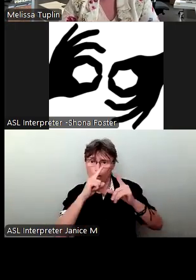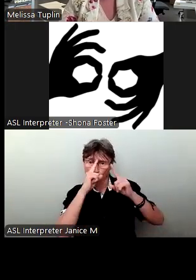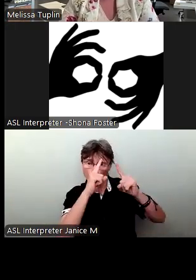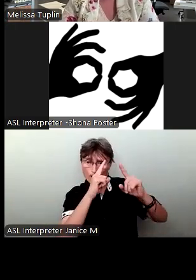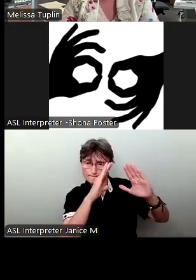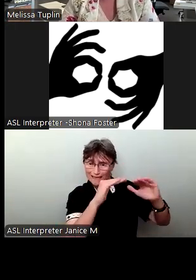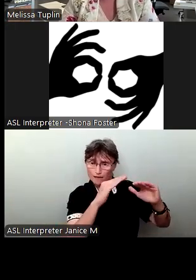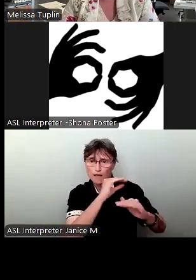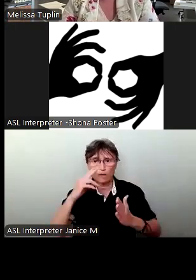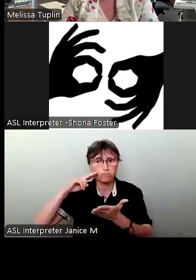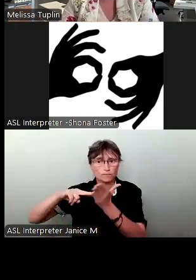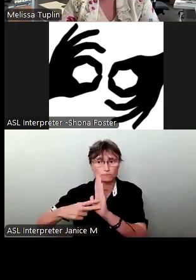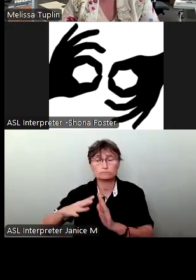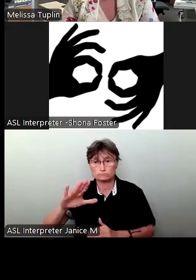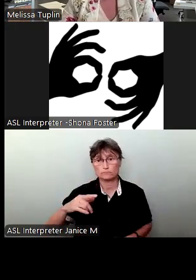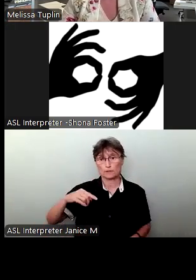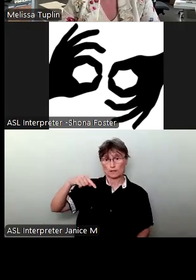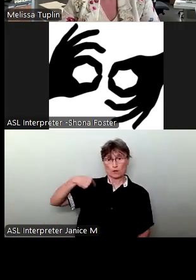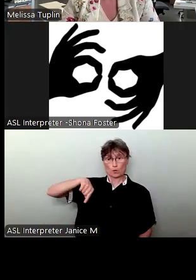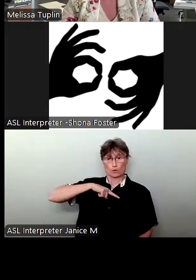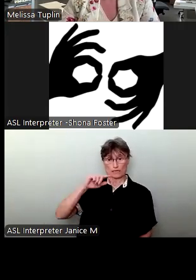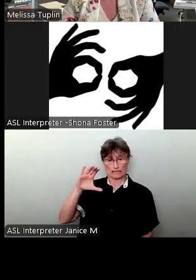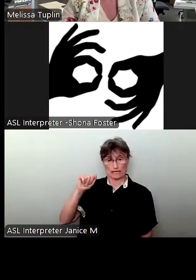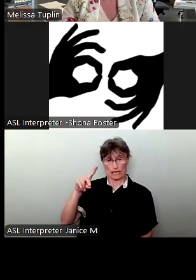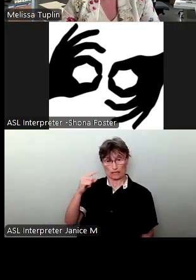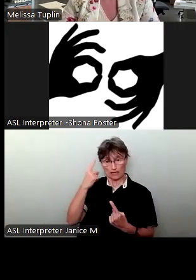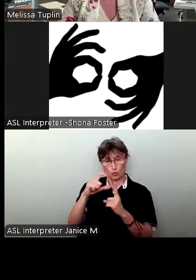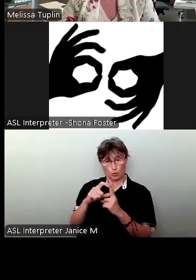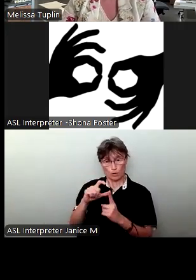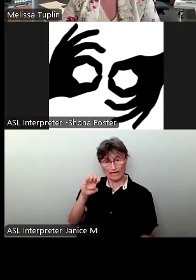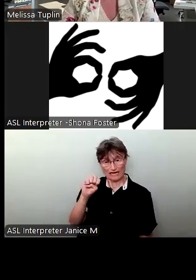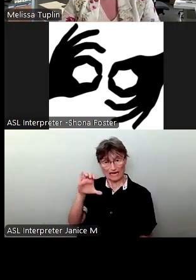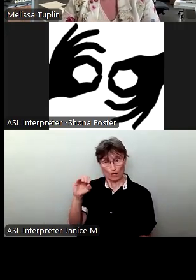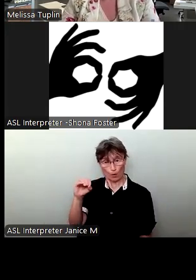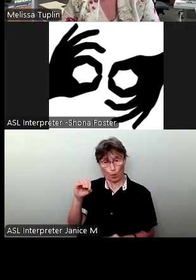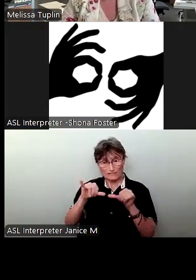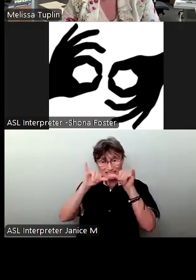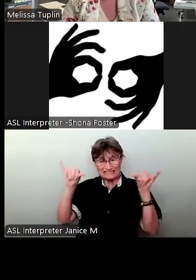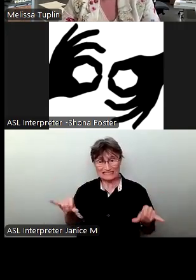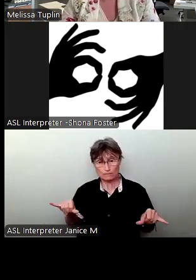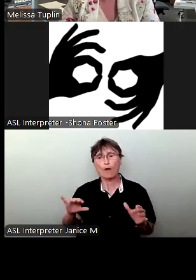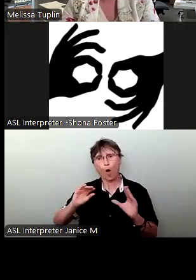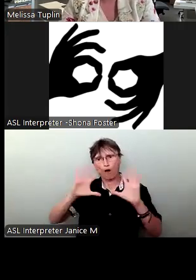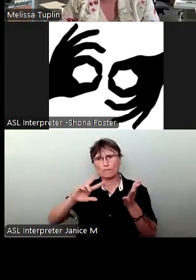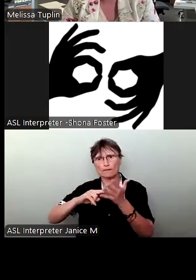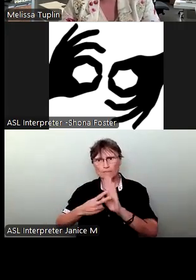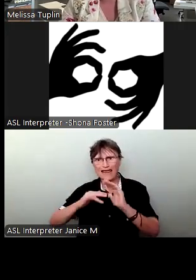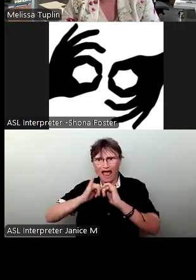When we think about ecosystems, we think about interconnectedness and how the system works